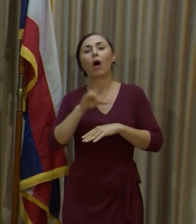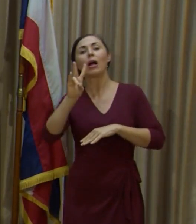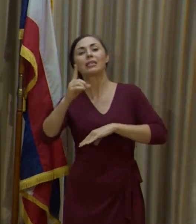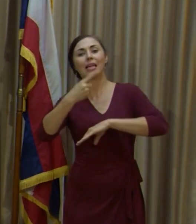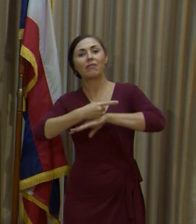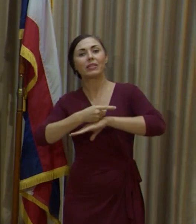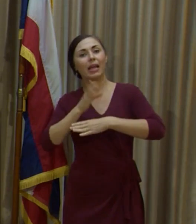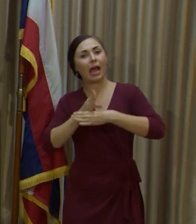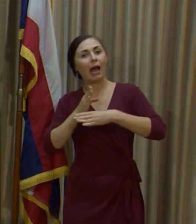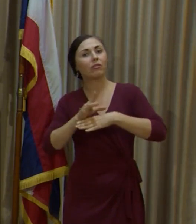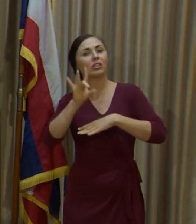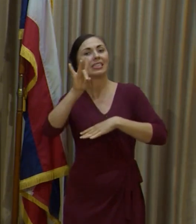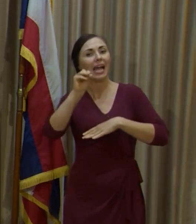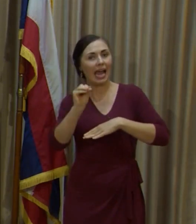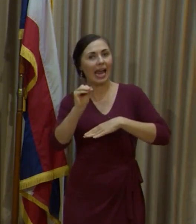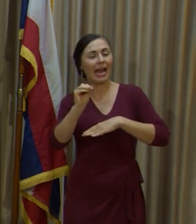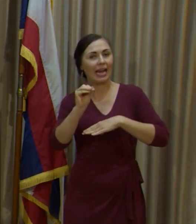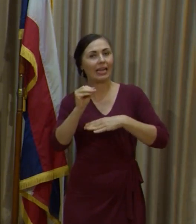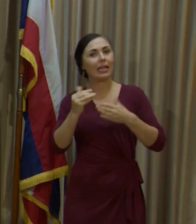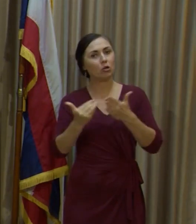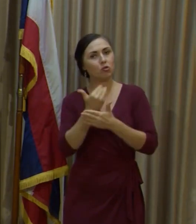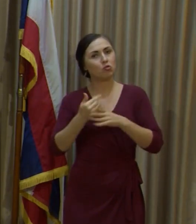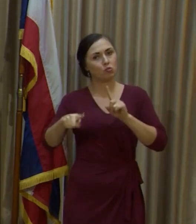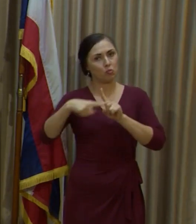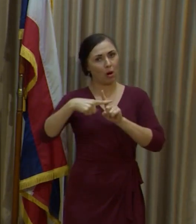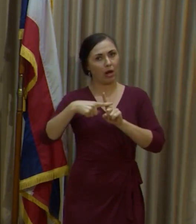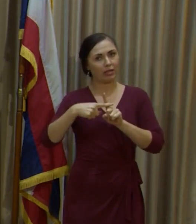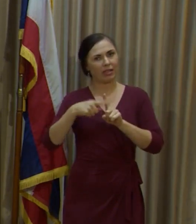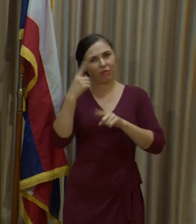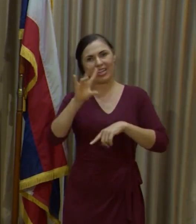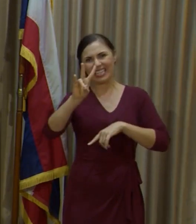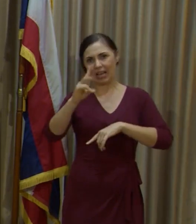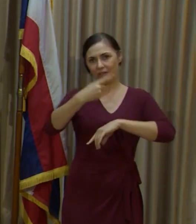SURGE OVER THE HOLIDAYS. WE'VE HAD A 7 DAY AVERAGE NOW OF 139.6